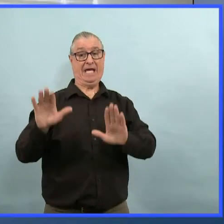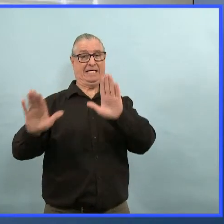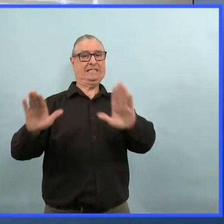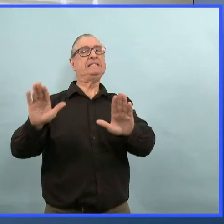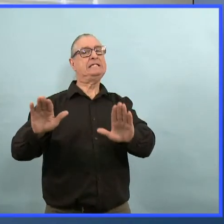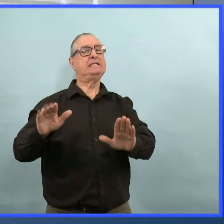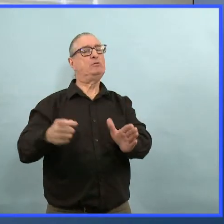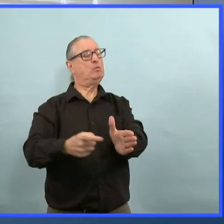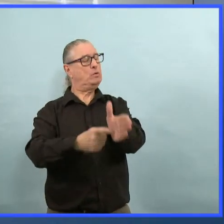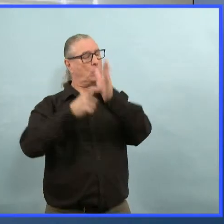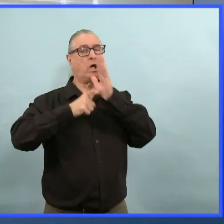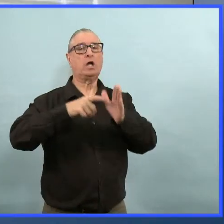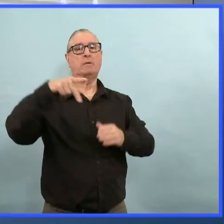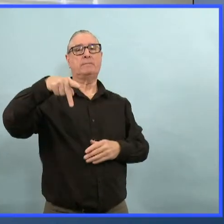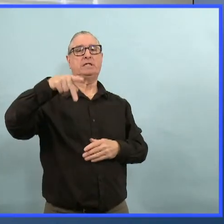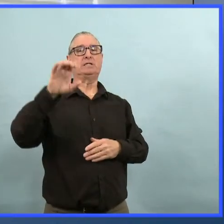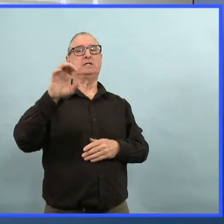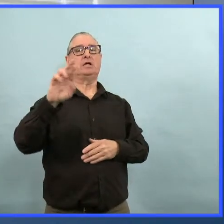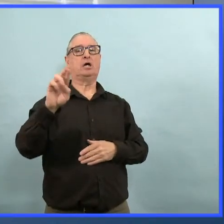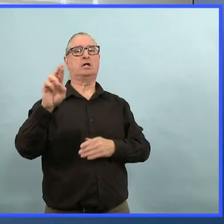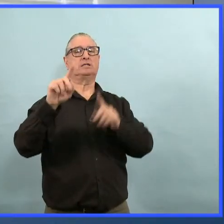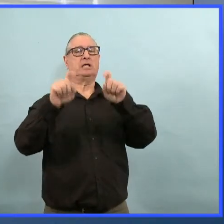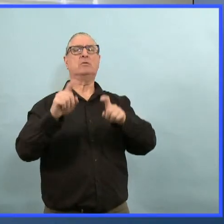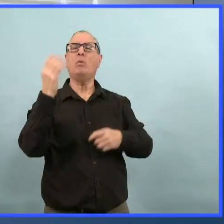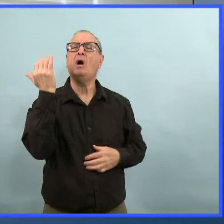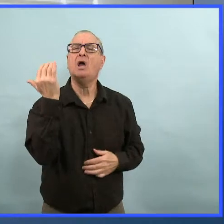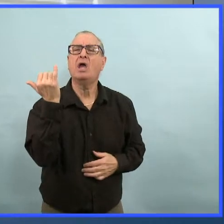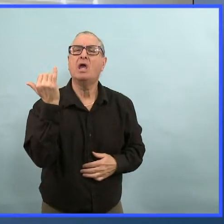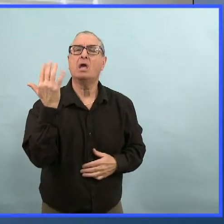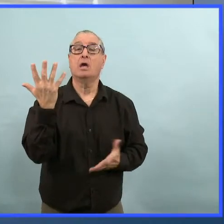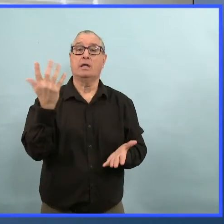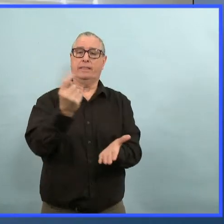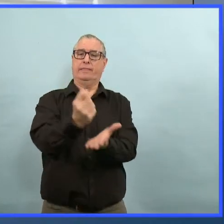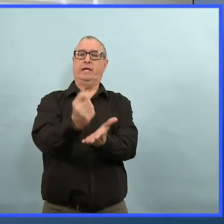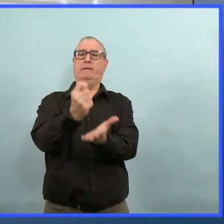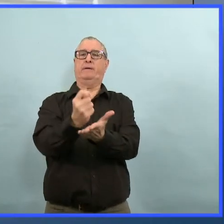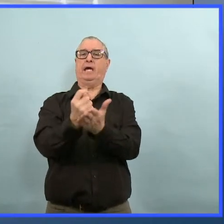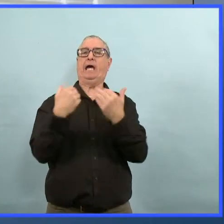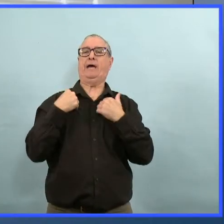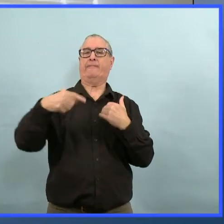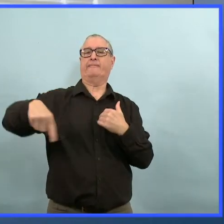but those treatments the the window of opportunity is quite small we need to diagnose people within